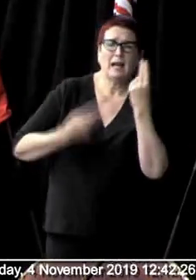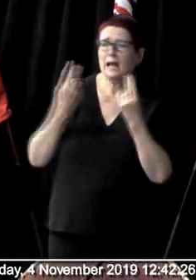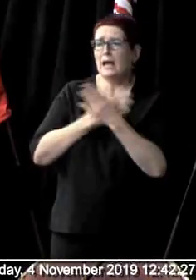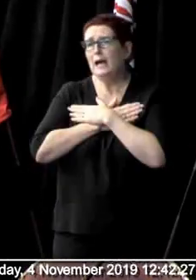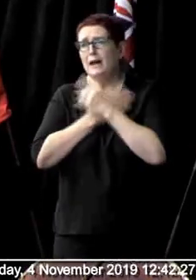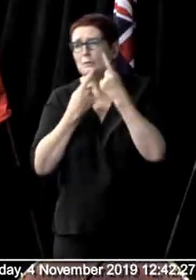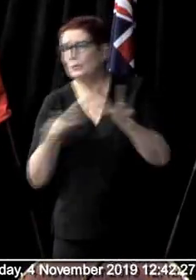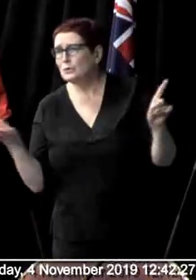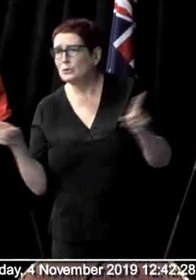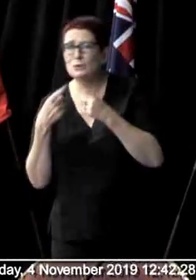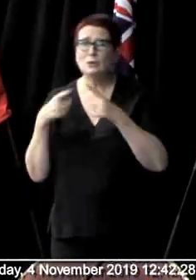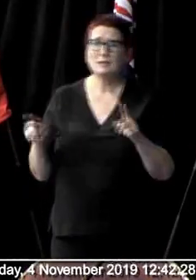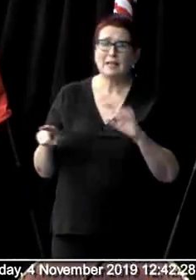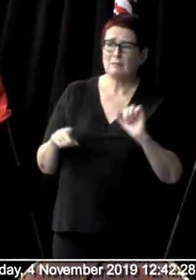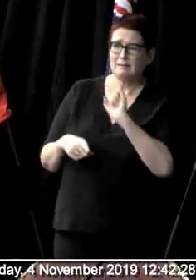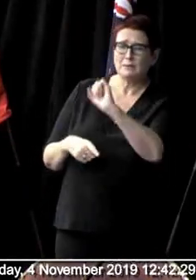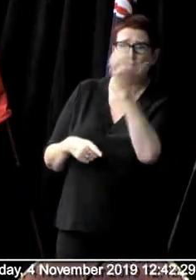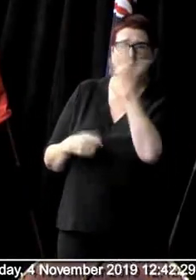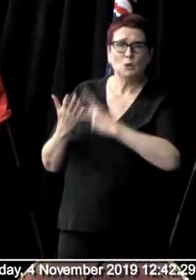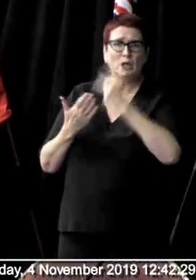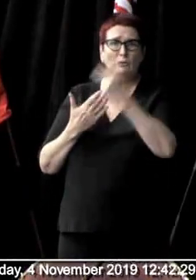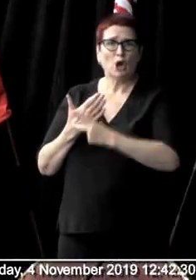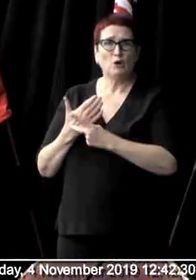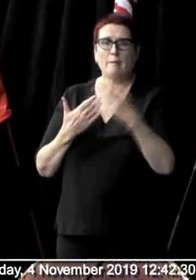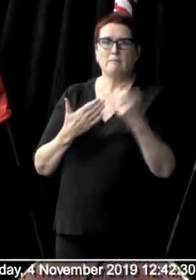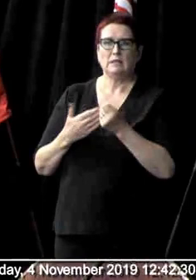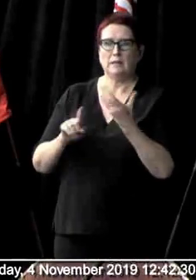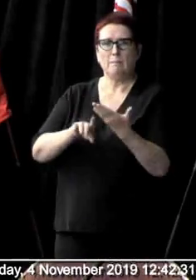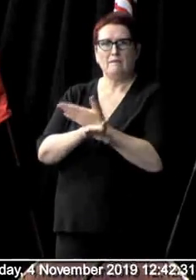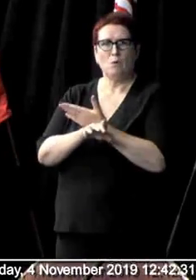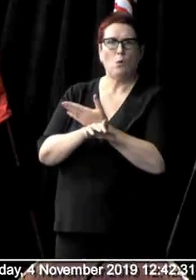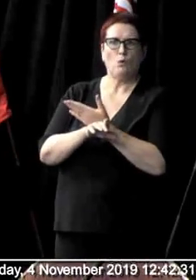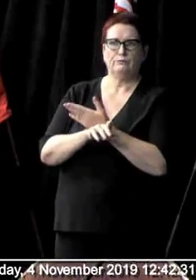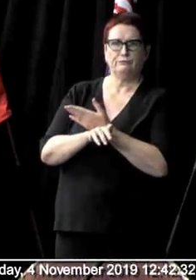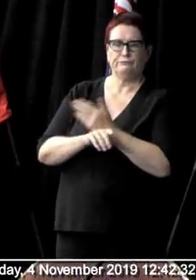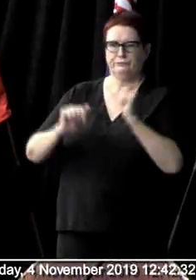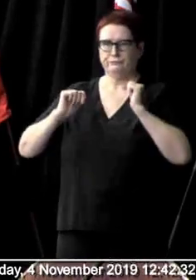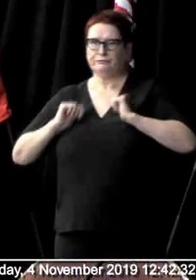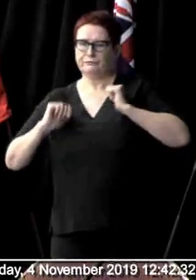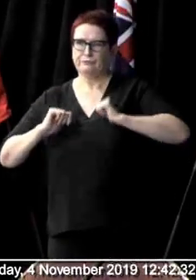in the school was by audition only. So it was competitive.